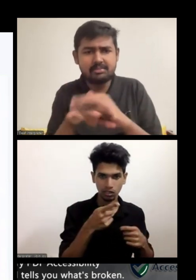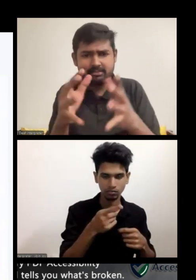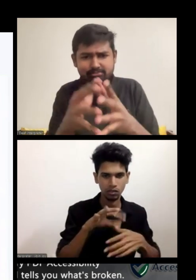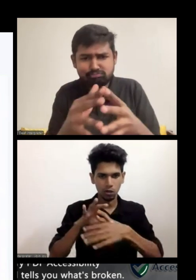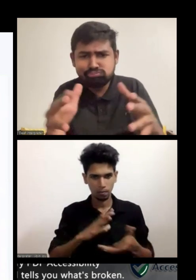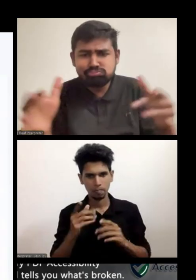development team.